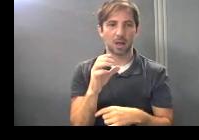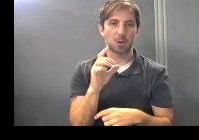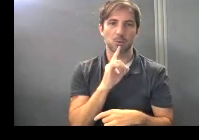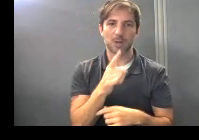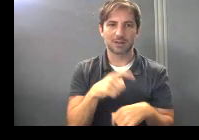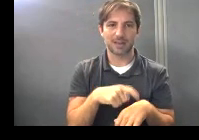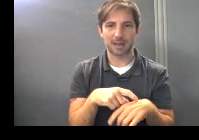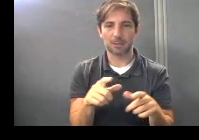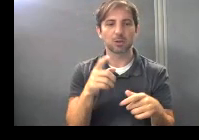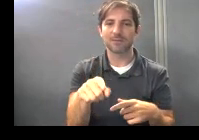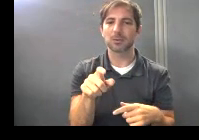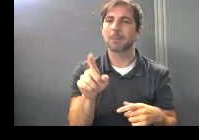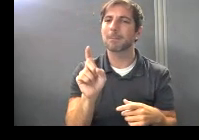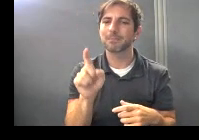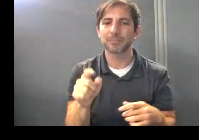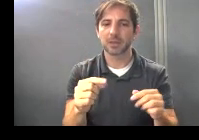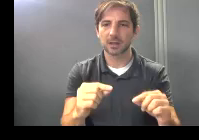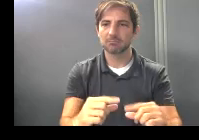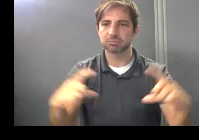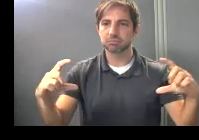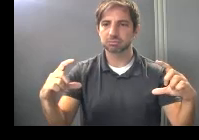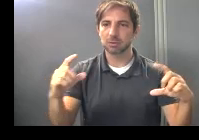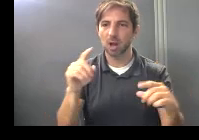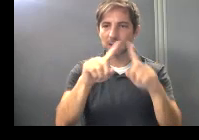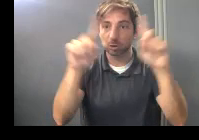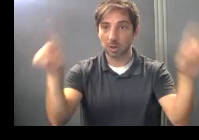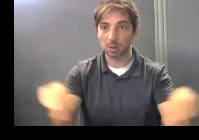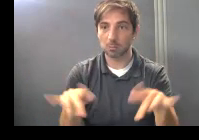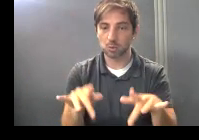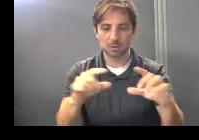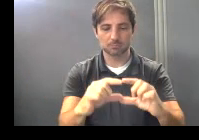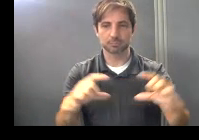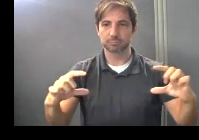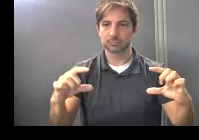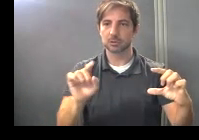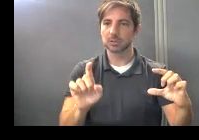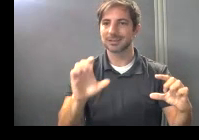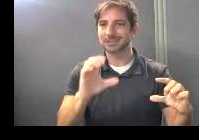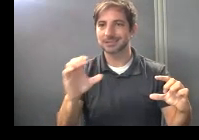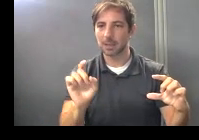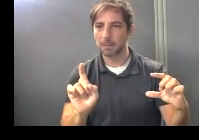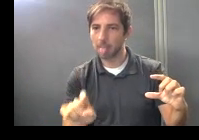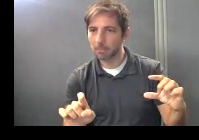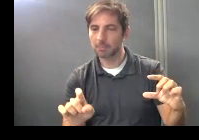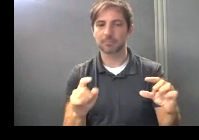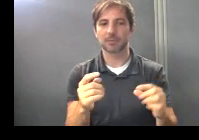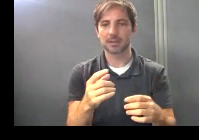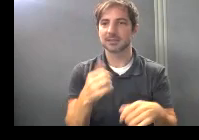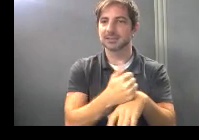SELECT THE CC BUTTON ON THE BOTTOM OF YOUR TOOL BAR. WE HAVE AN AMERICAN SIGN LANGUAGE INTERPRETER WITH US.